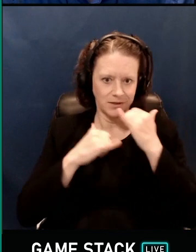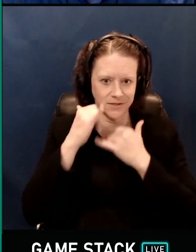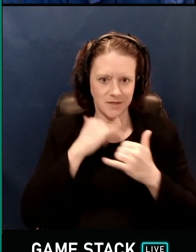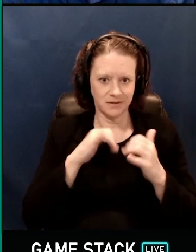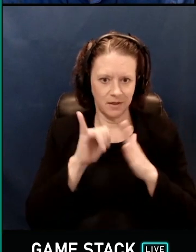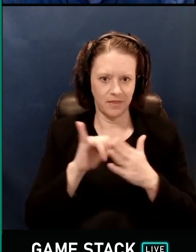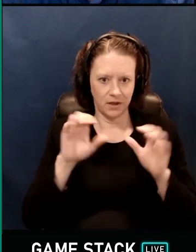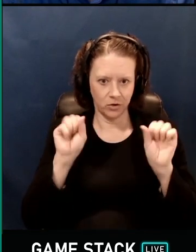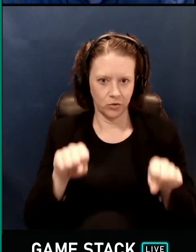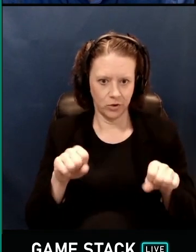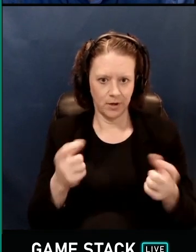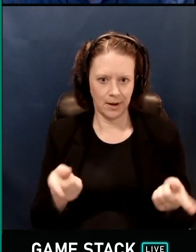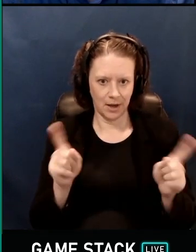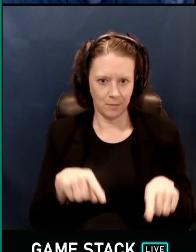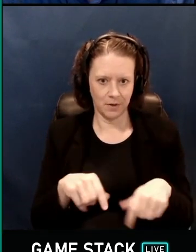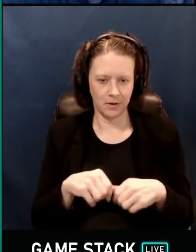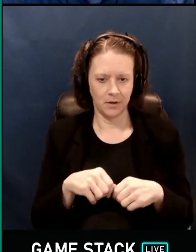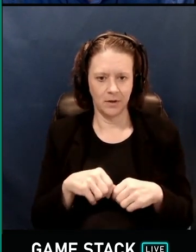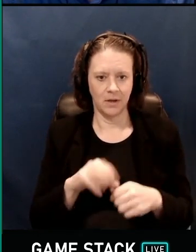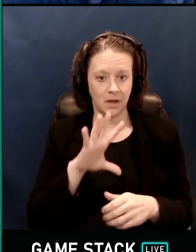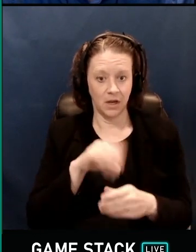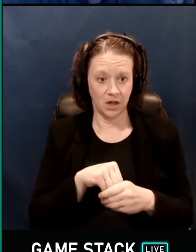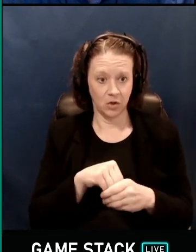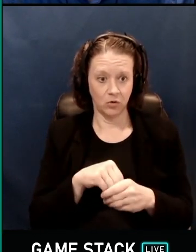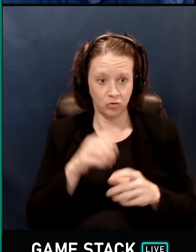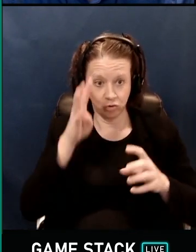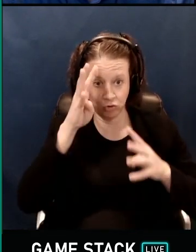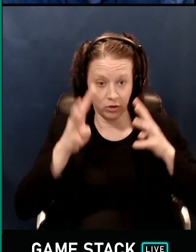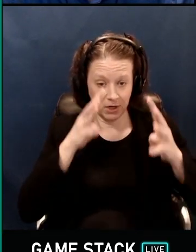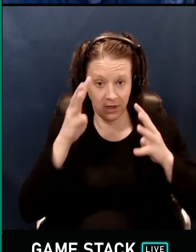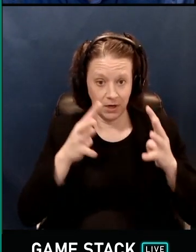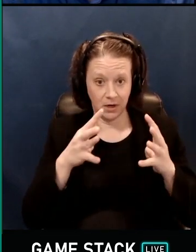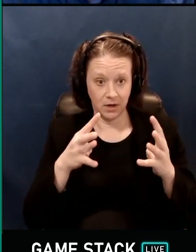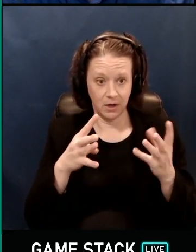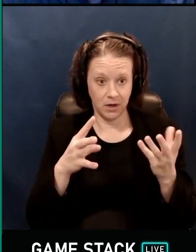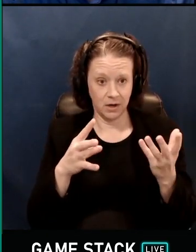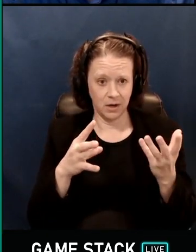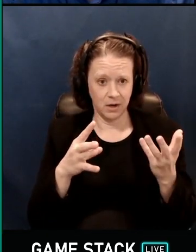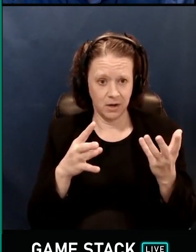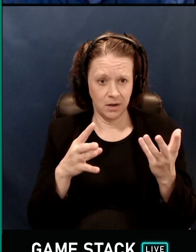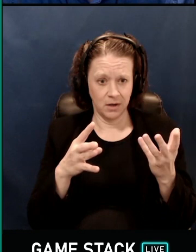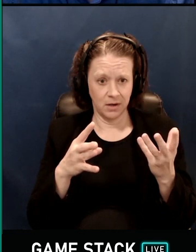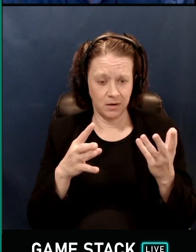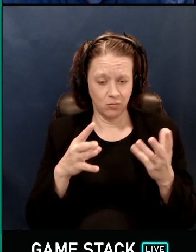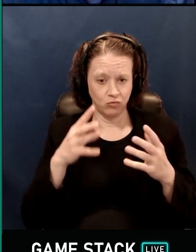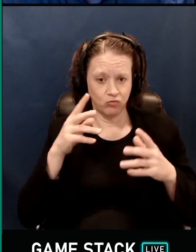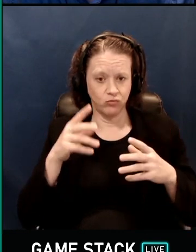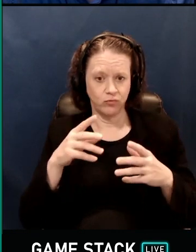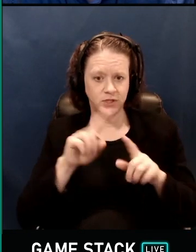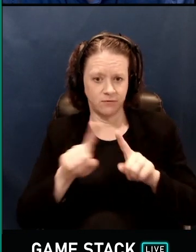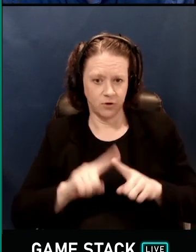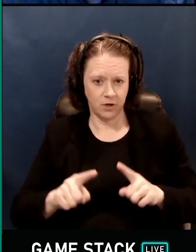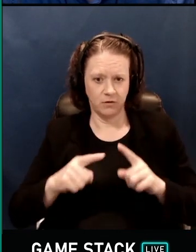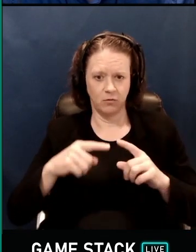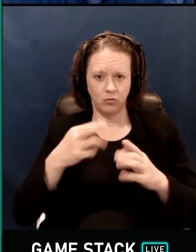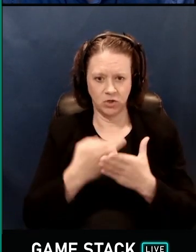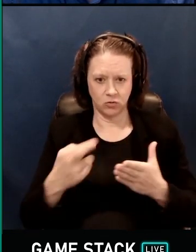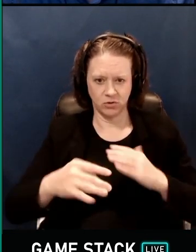including cleaning up failure and resource leaks. The bad thing would be, for now,